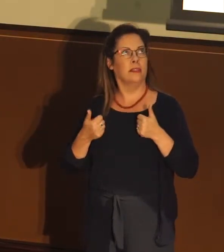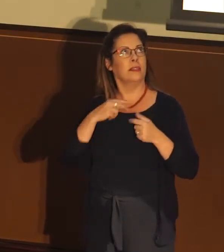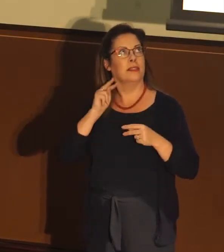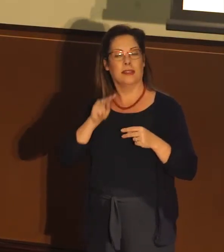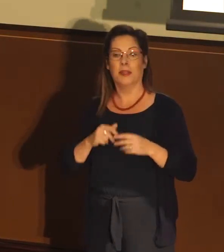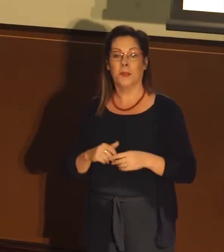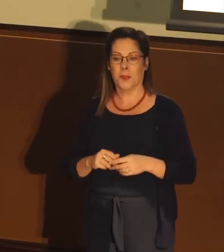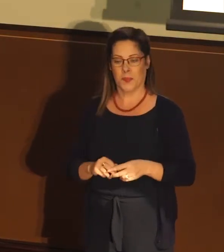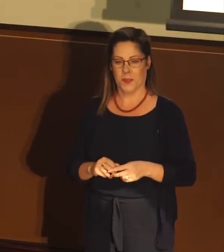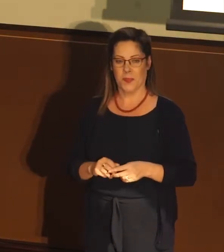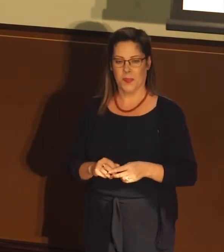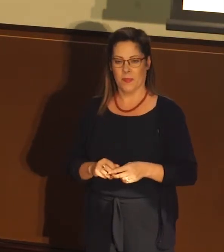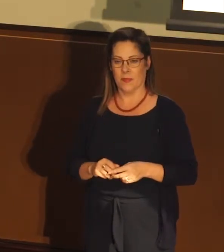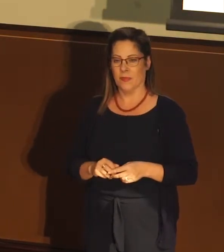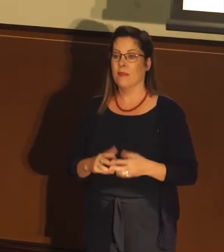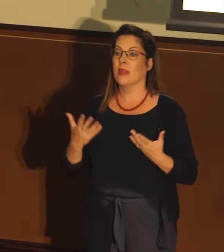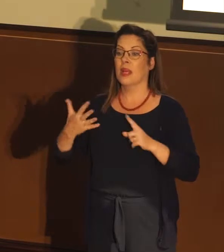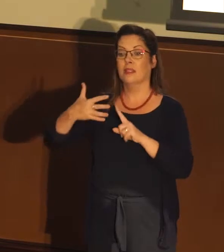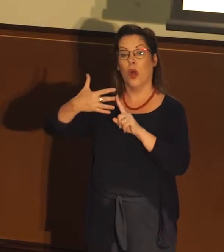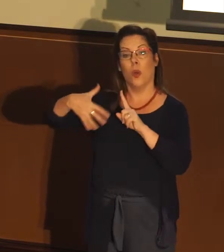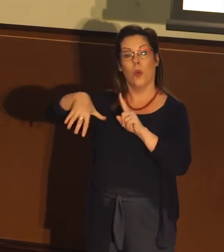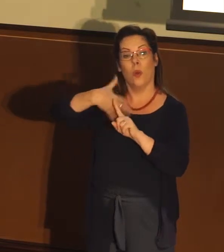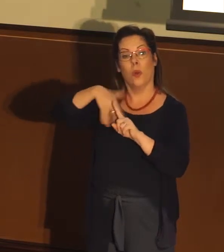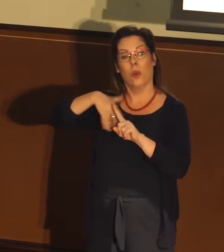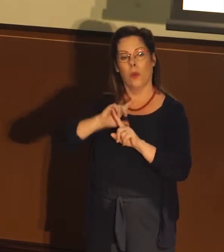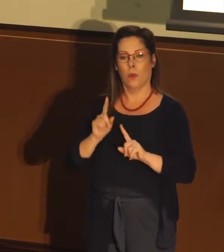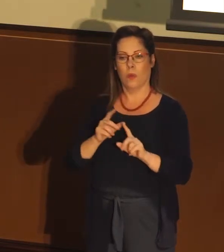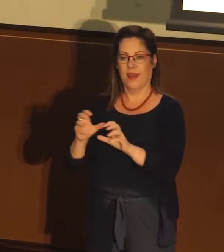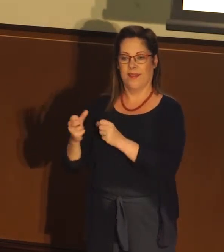So just to let you know a little bit about what we have in Bunnings,